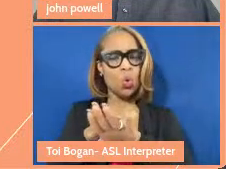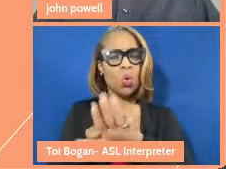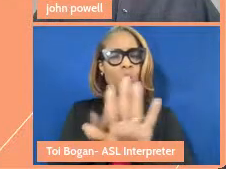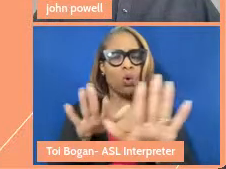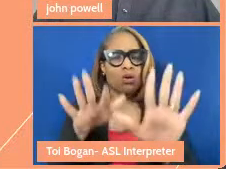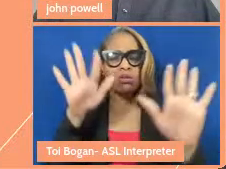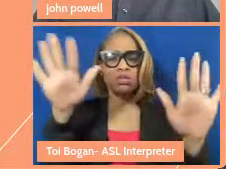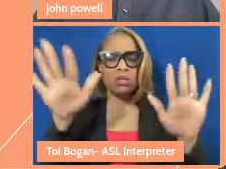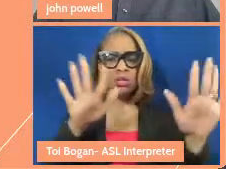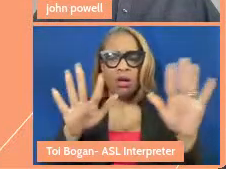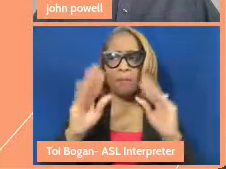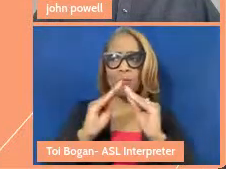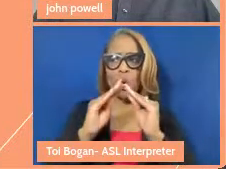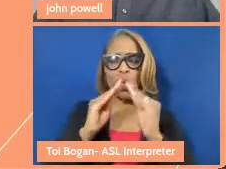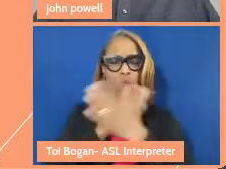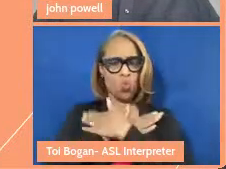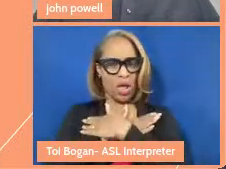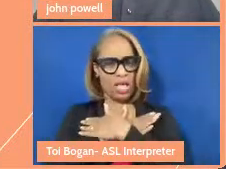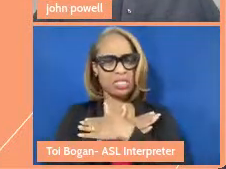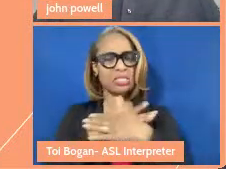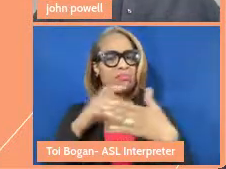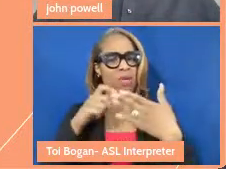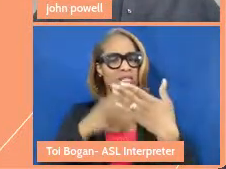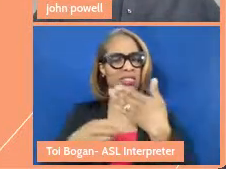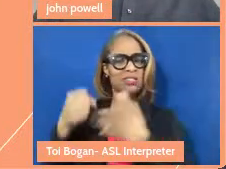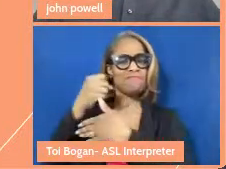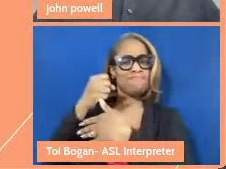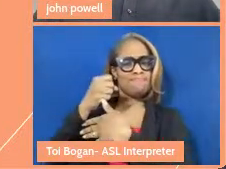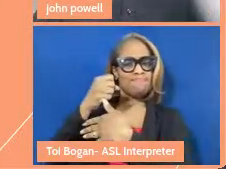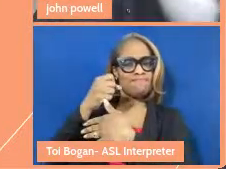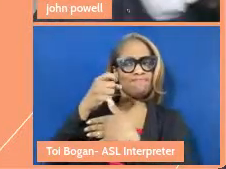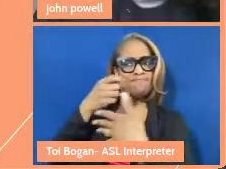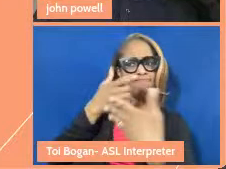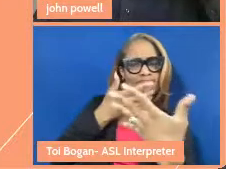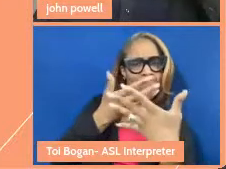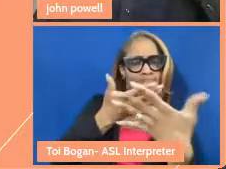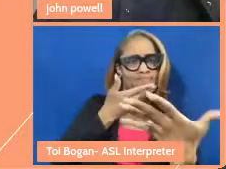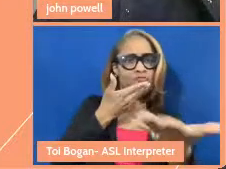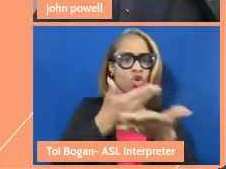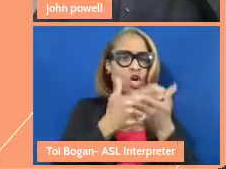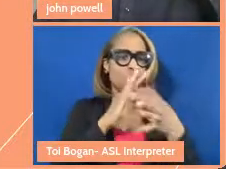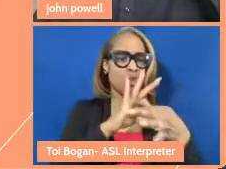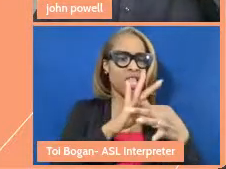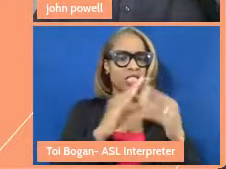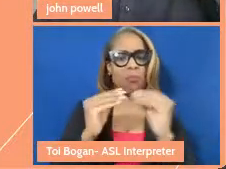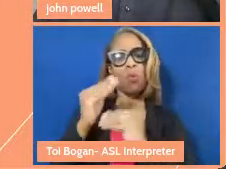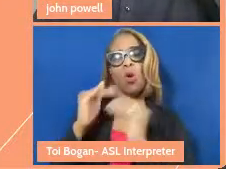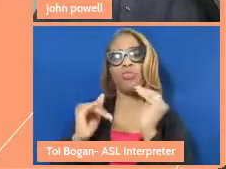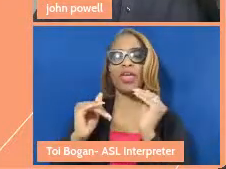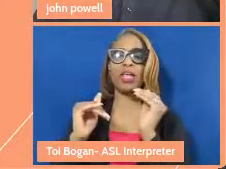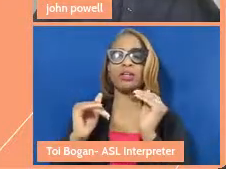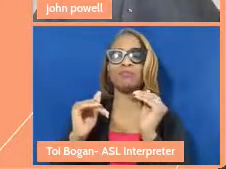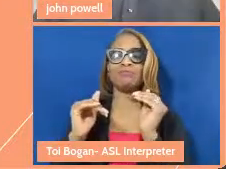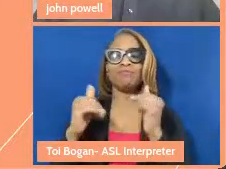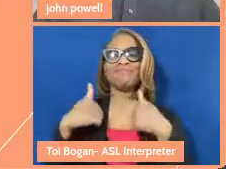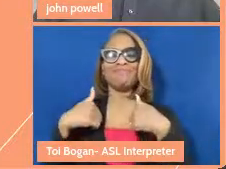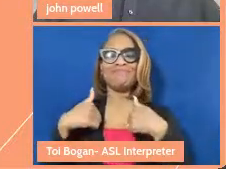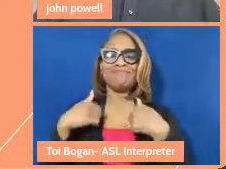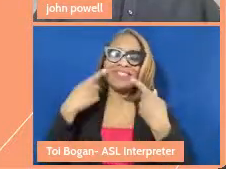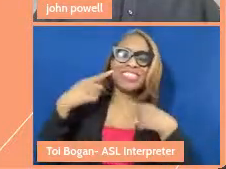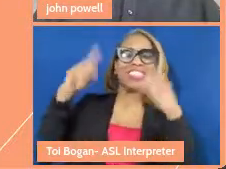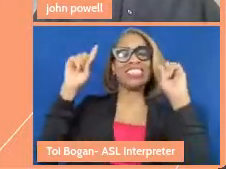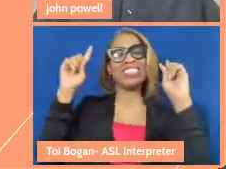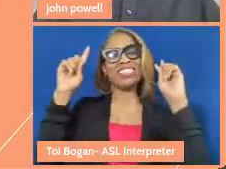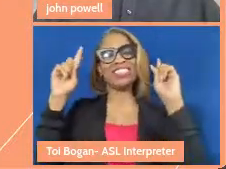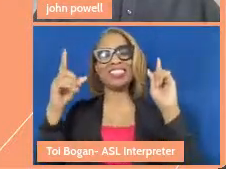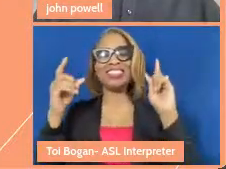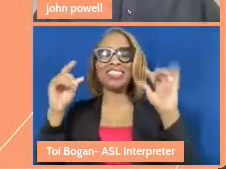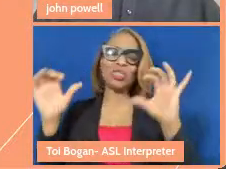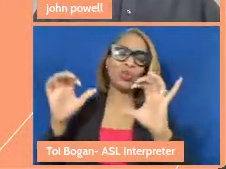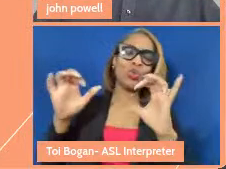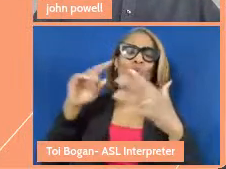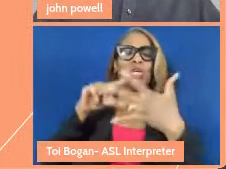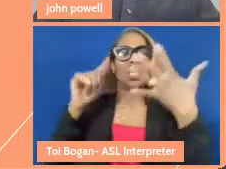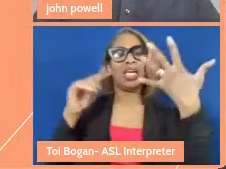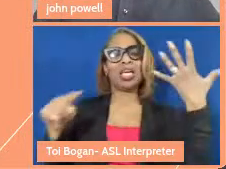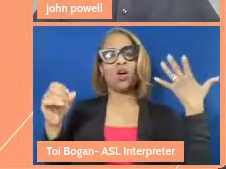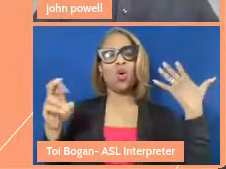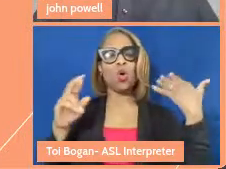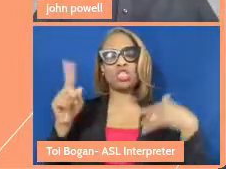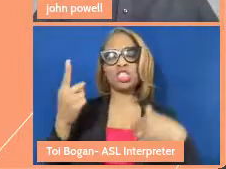prioritizing loving relationships over a sense of achievement or a kind of linear sense of my life,